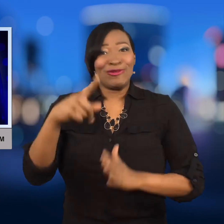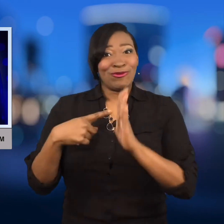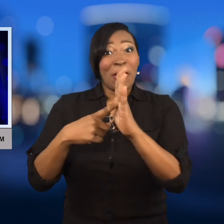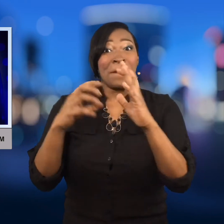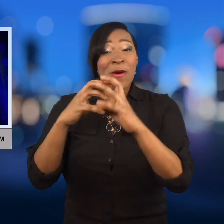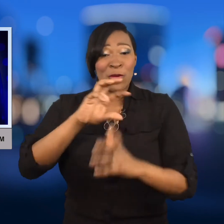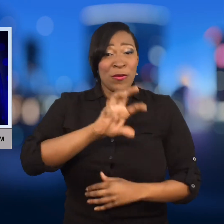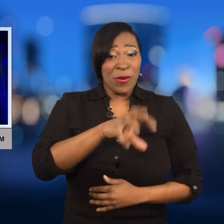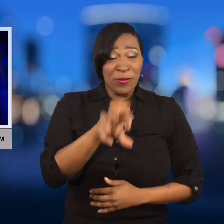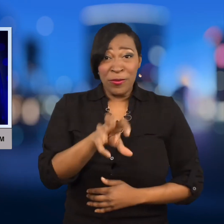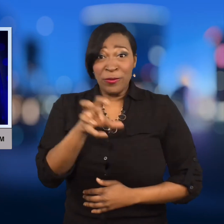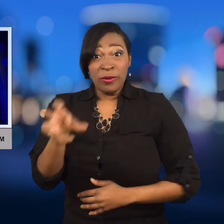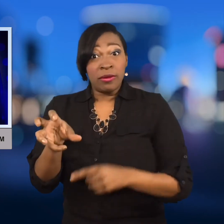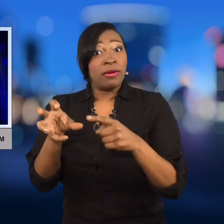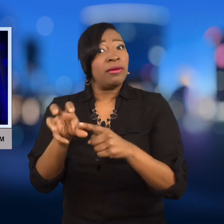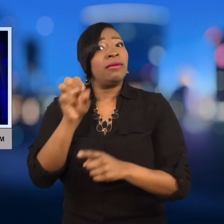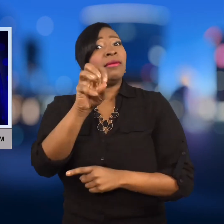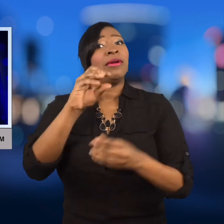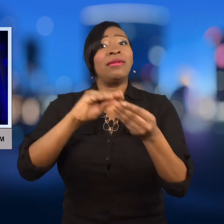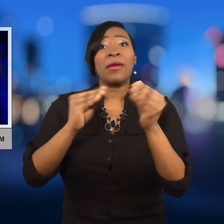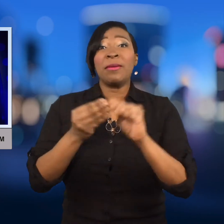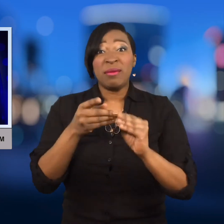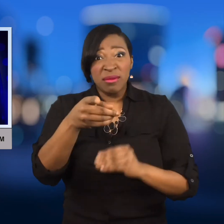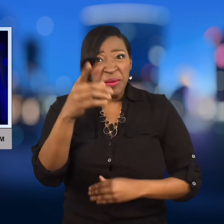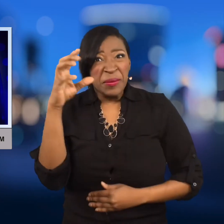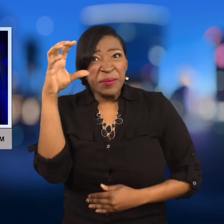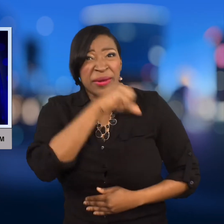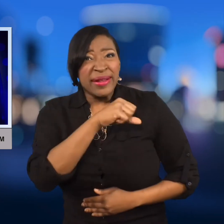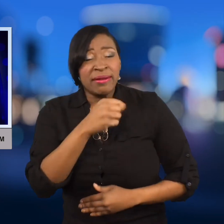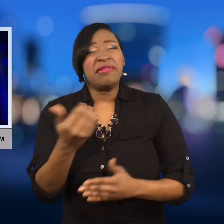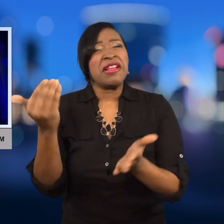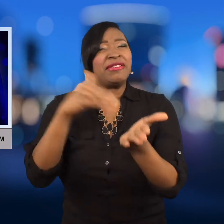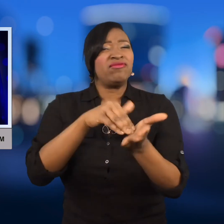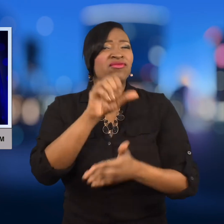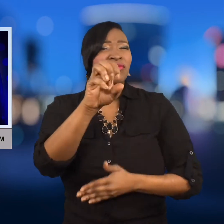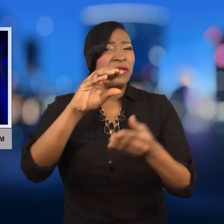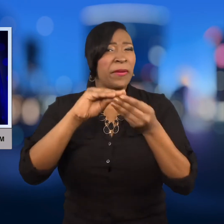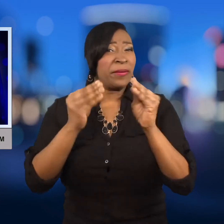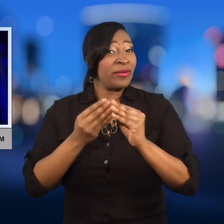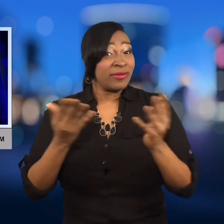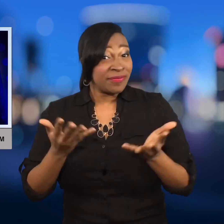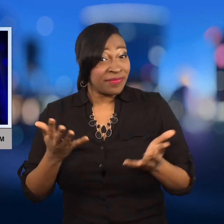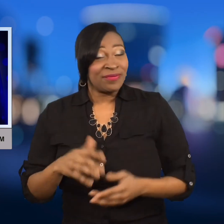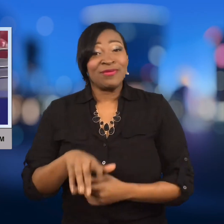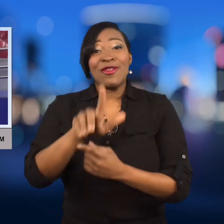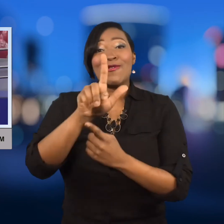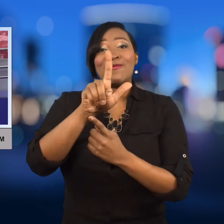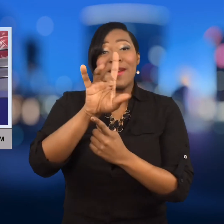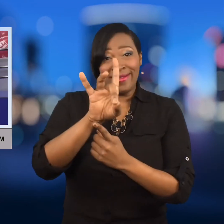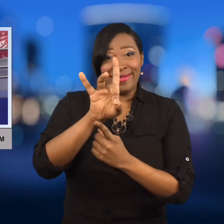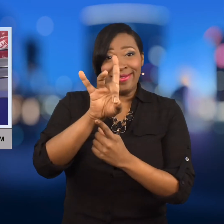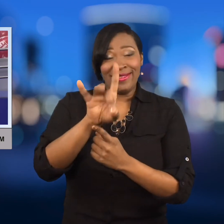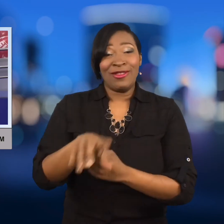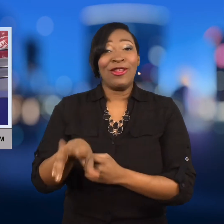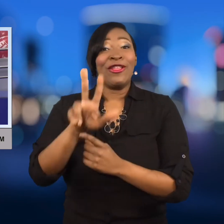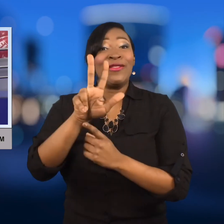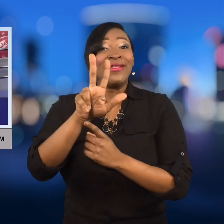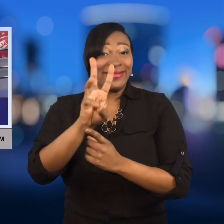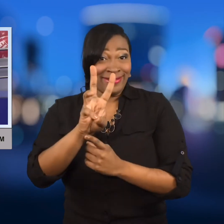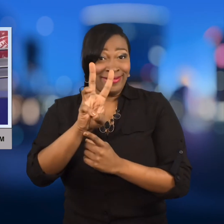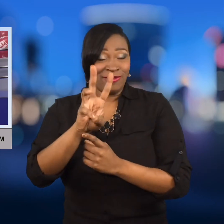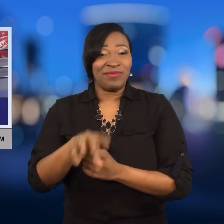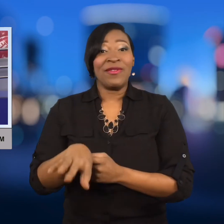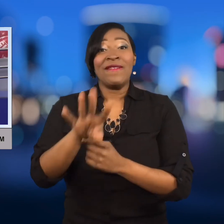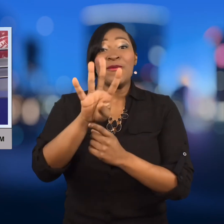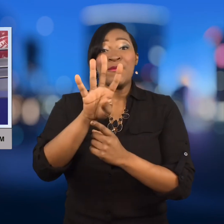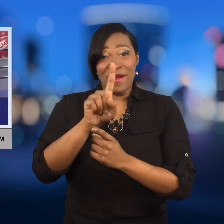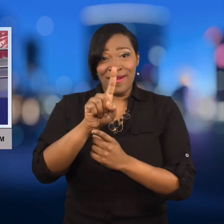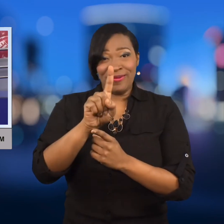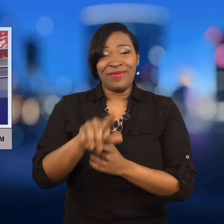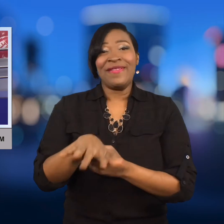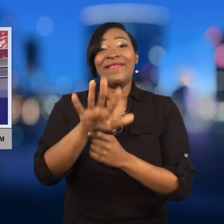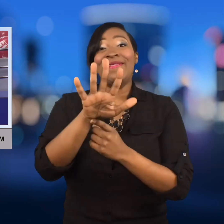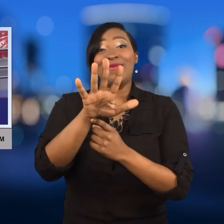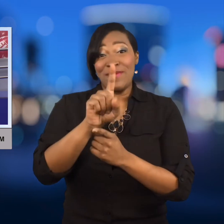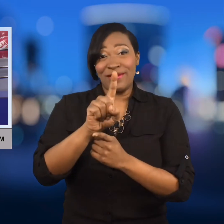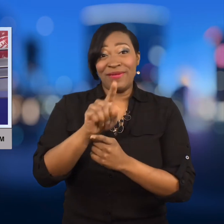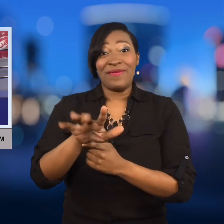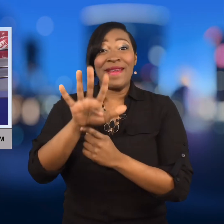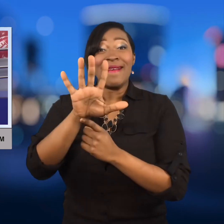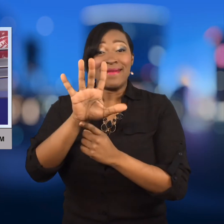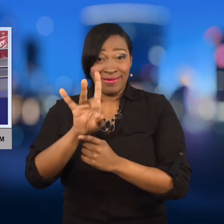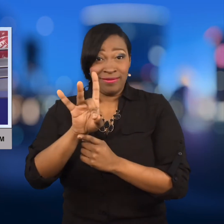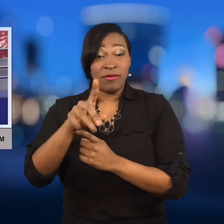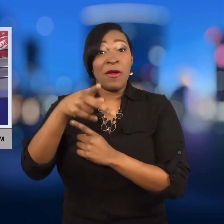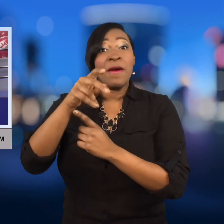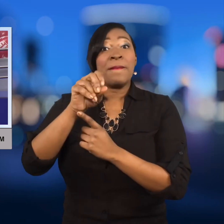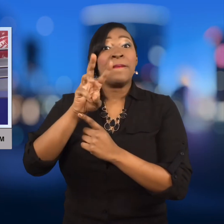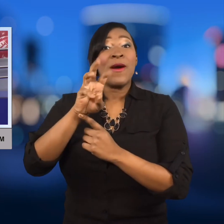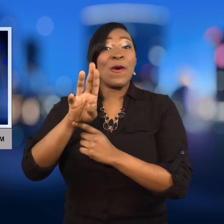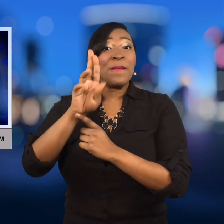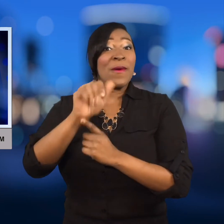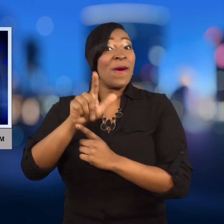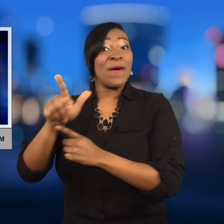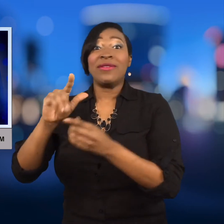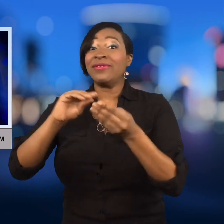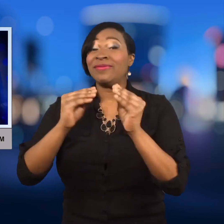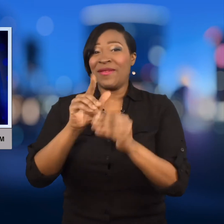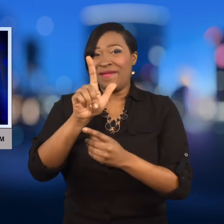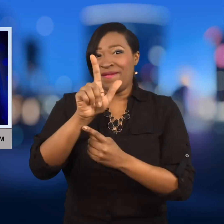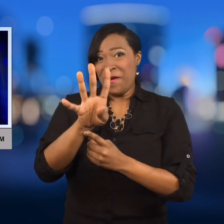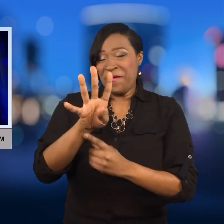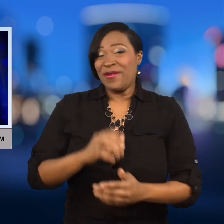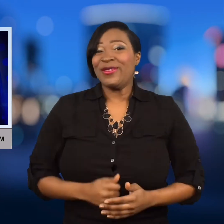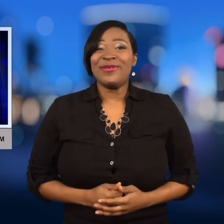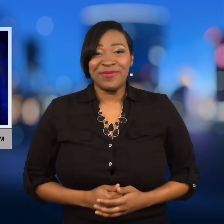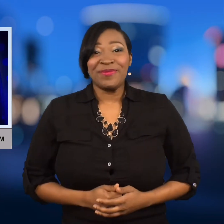In case you missed it, the numbers are: 28 – 36 – 41 – 51 – 58 and a Powerball of 24.